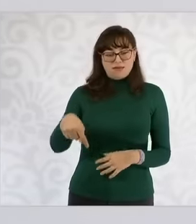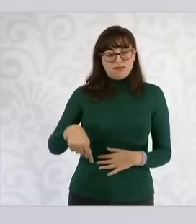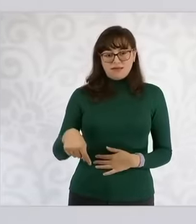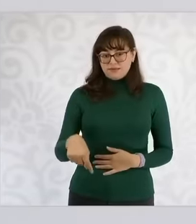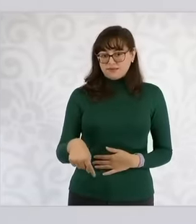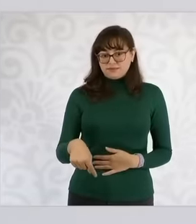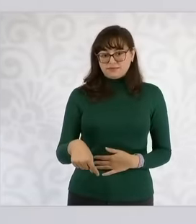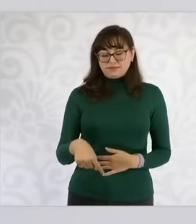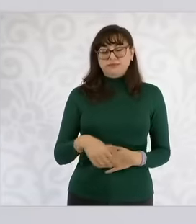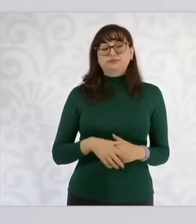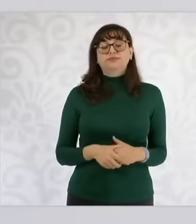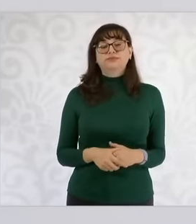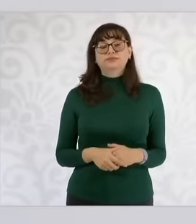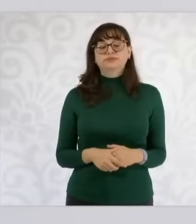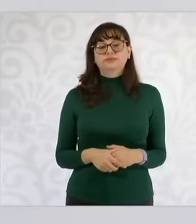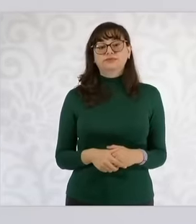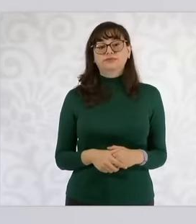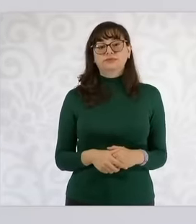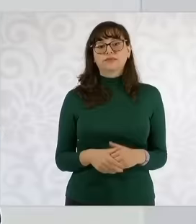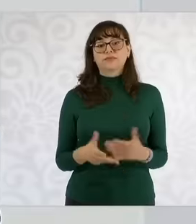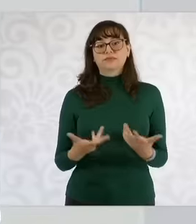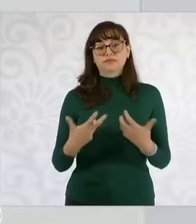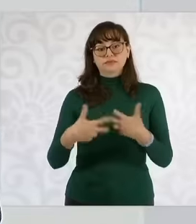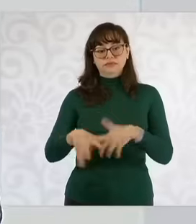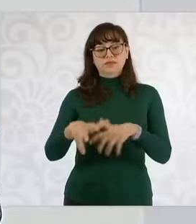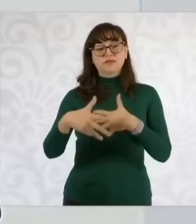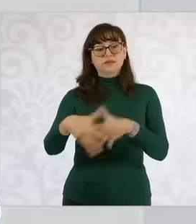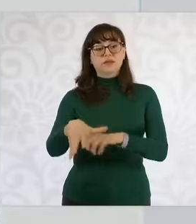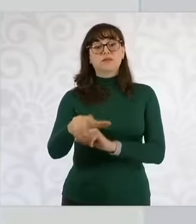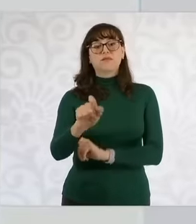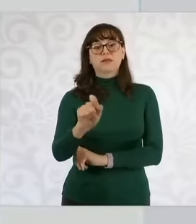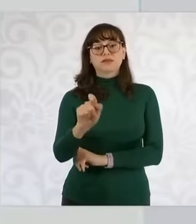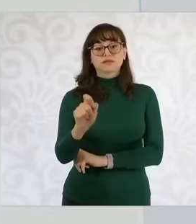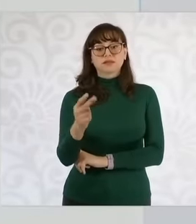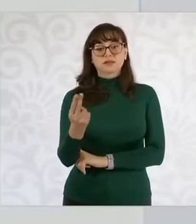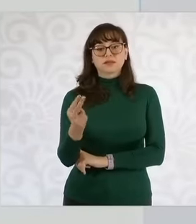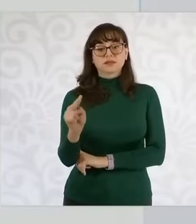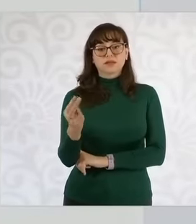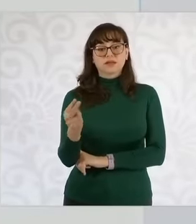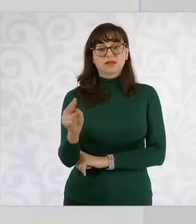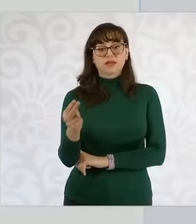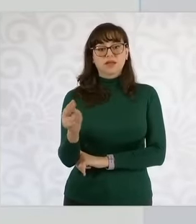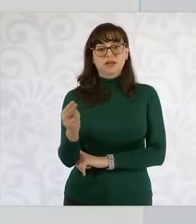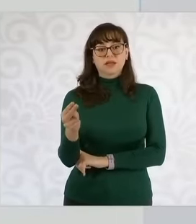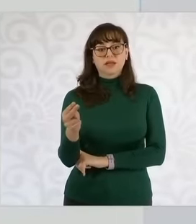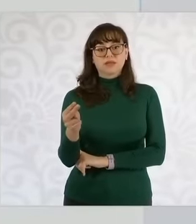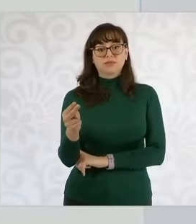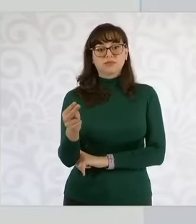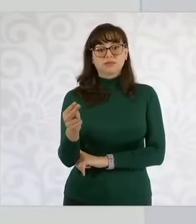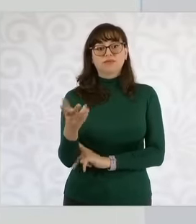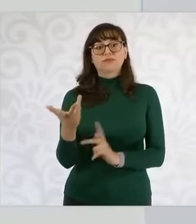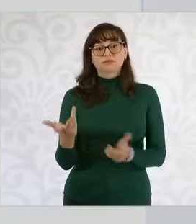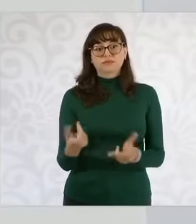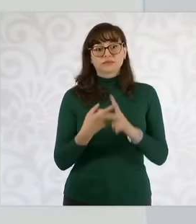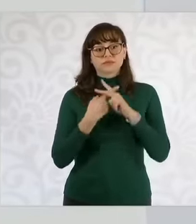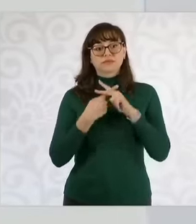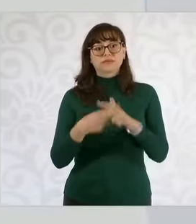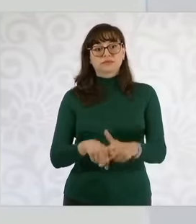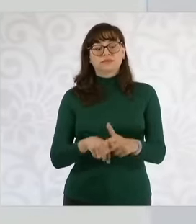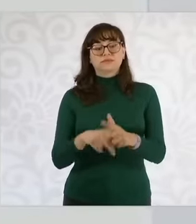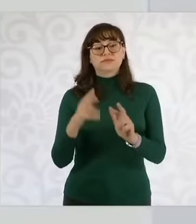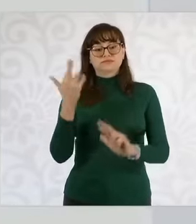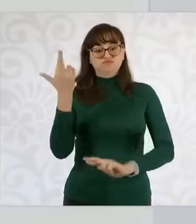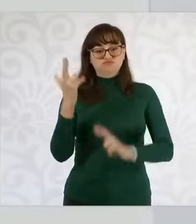the 20th we would be here for the parade eh And the commemoration of the beginning of the Revolution